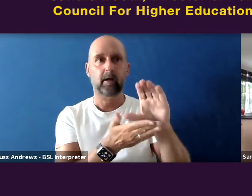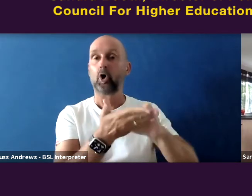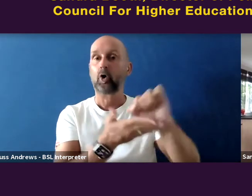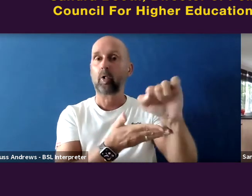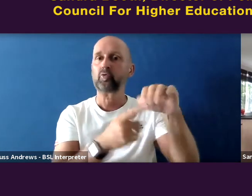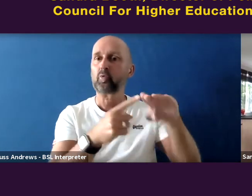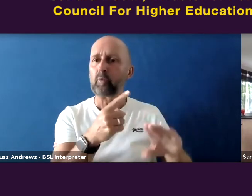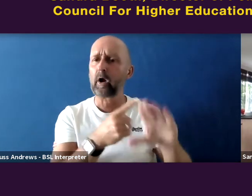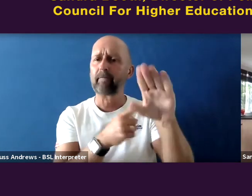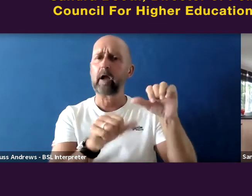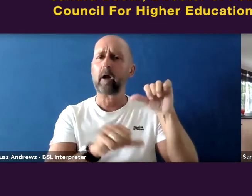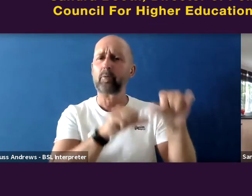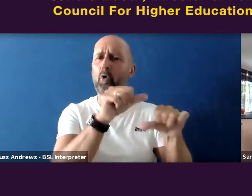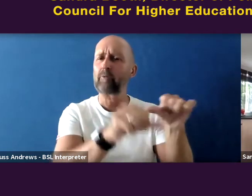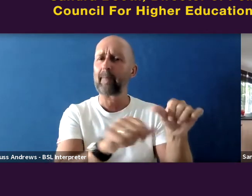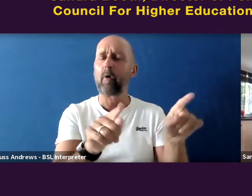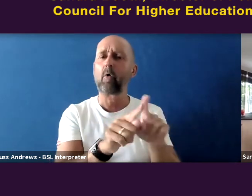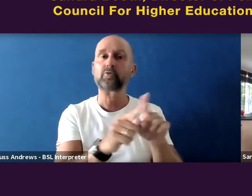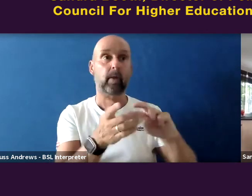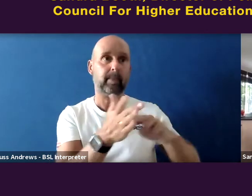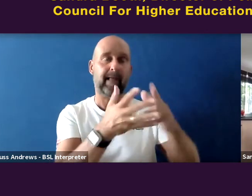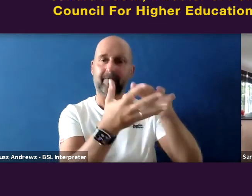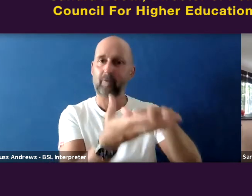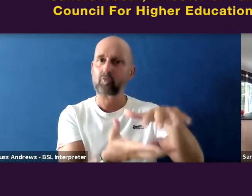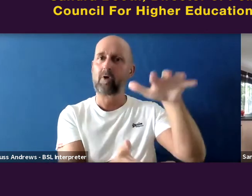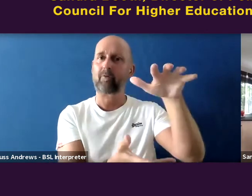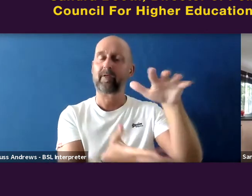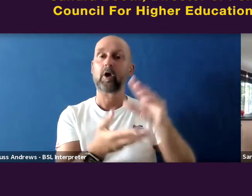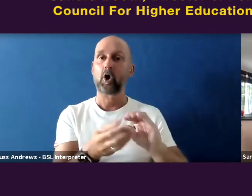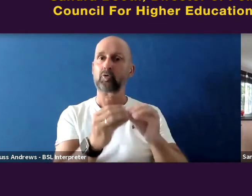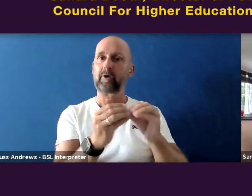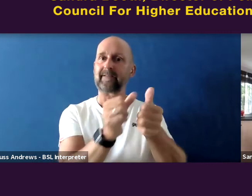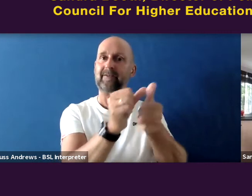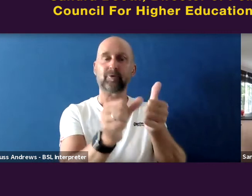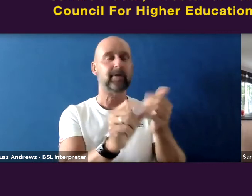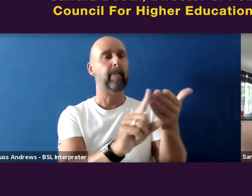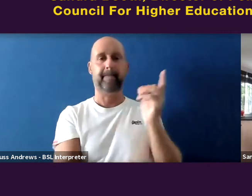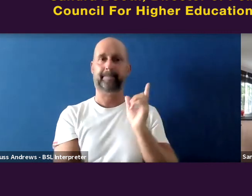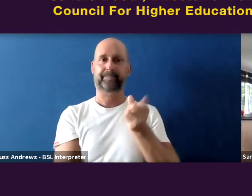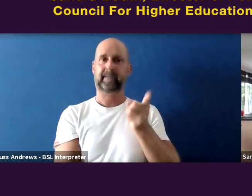the recent “Plan for Growth”, where the creative industries were highlighted as a priority sector.